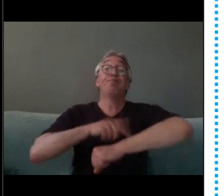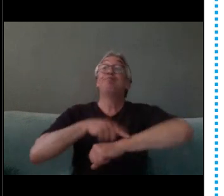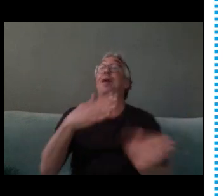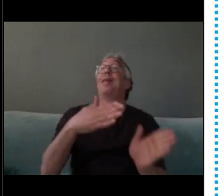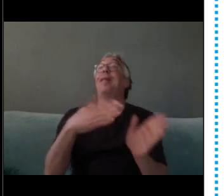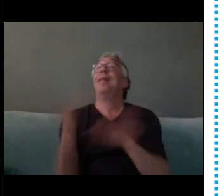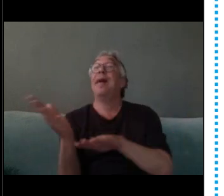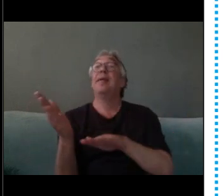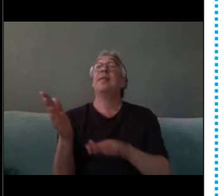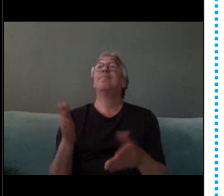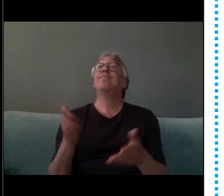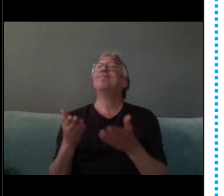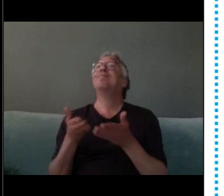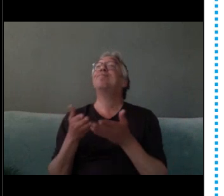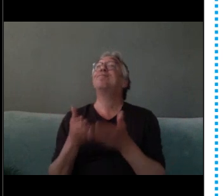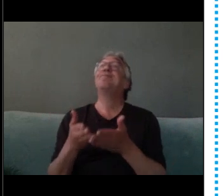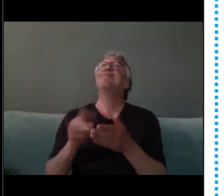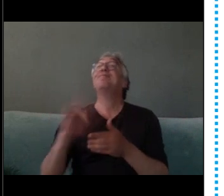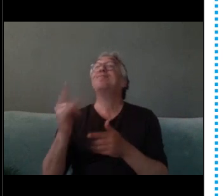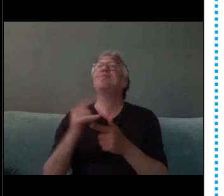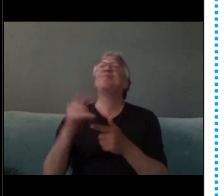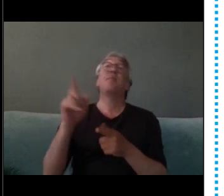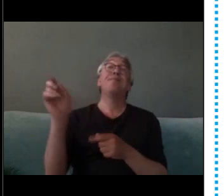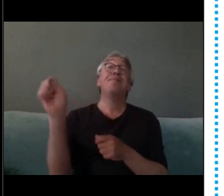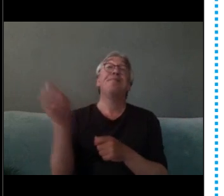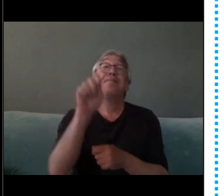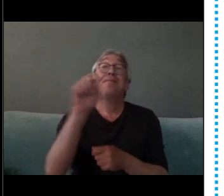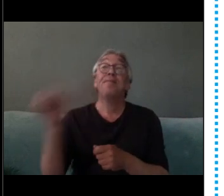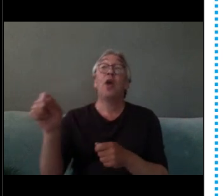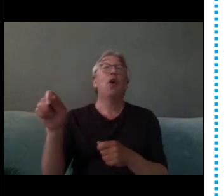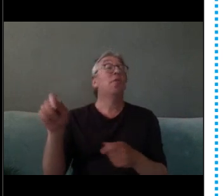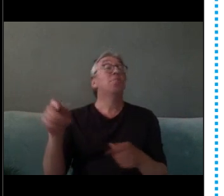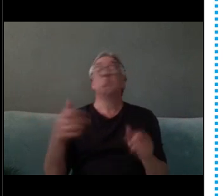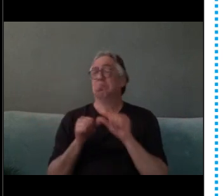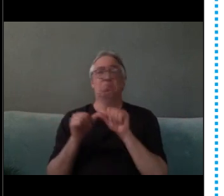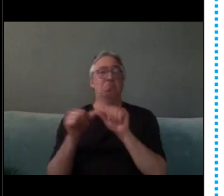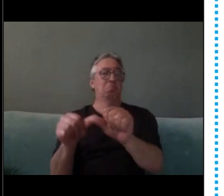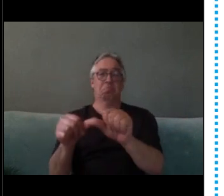also in a COVID-19 situation for reimbursement,